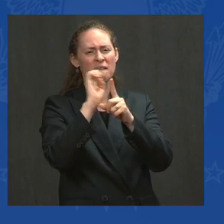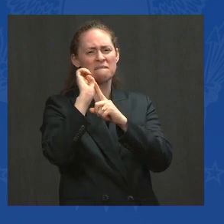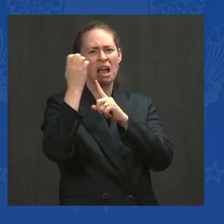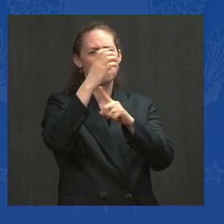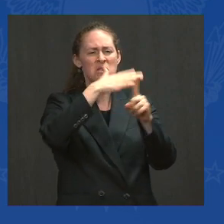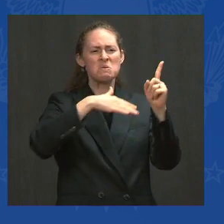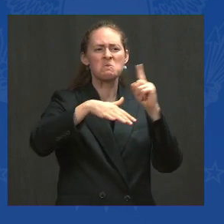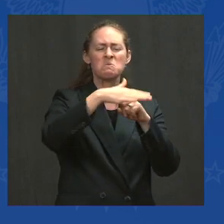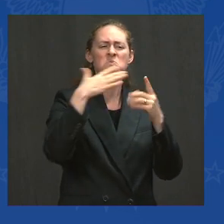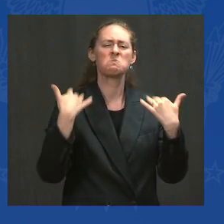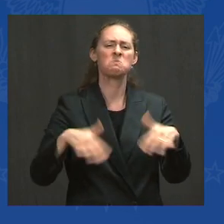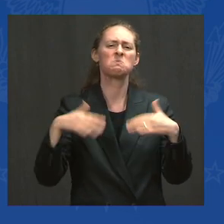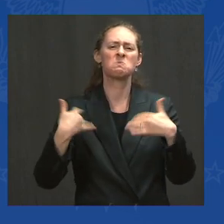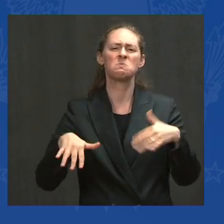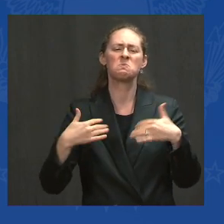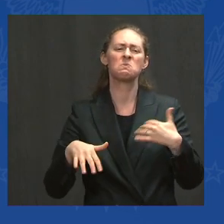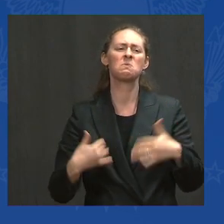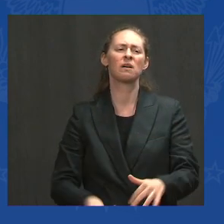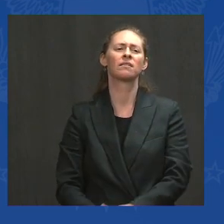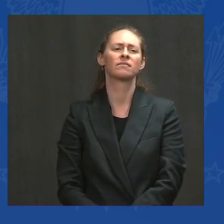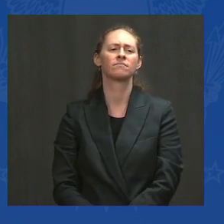20 years; taking out Bin Laden.